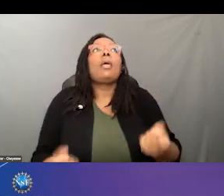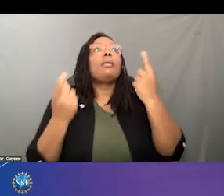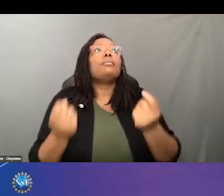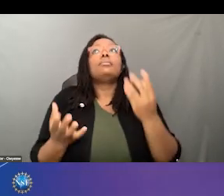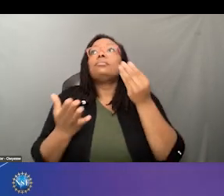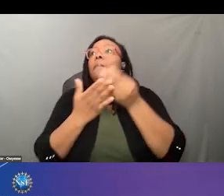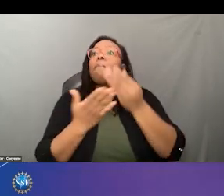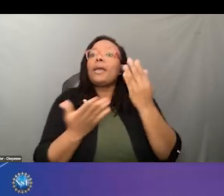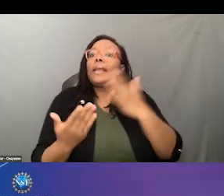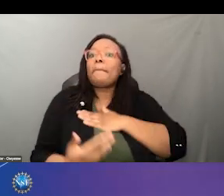Please spend your money.